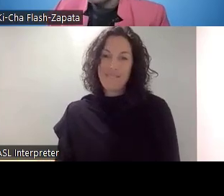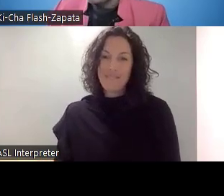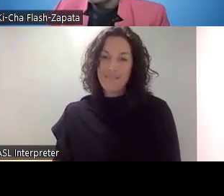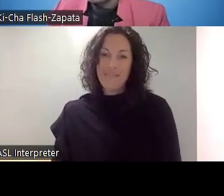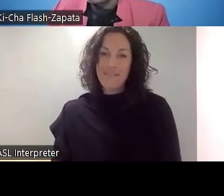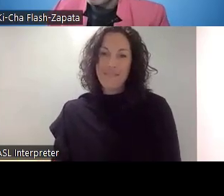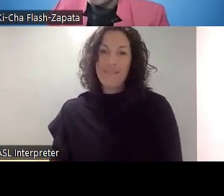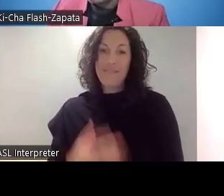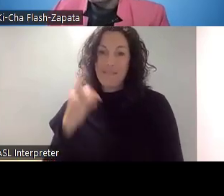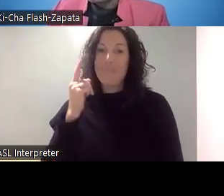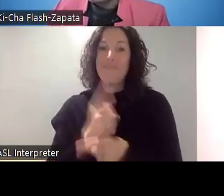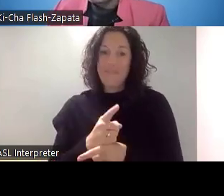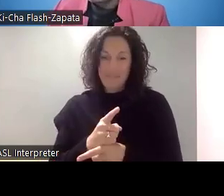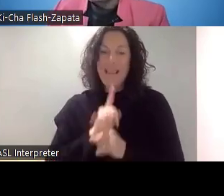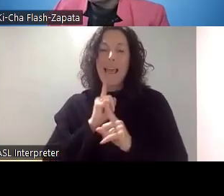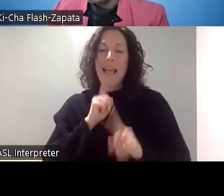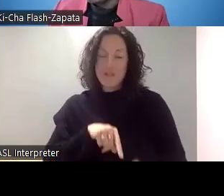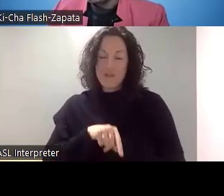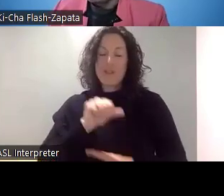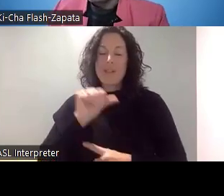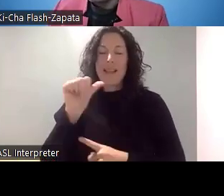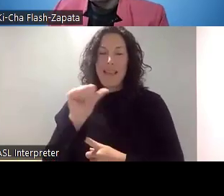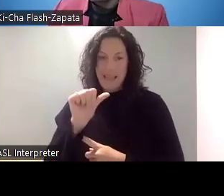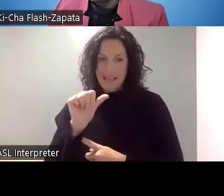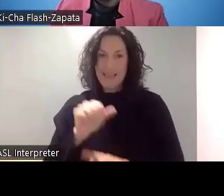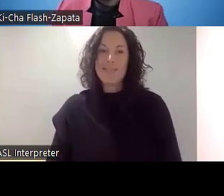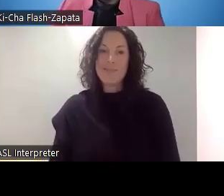All right. The answer is A, 100 percent.